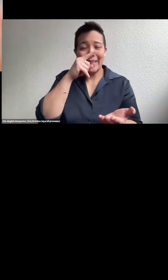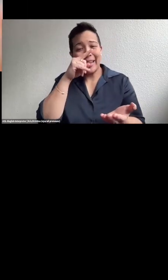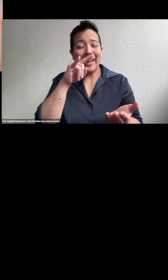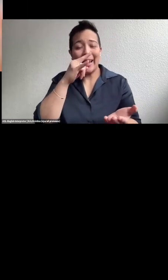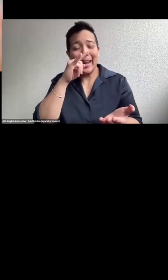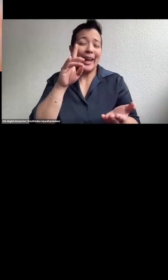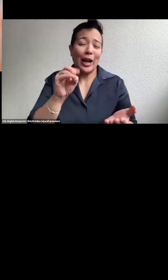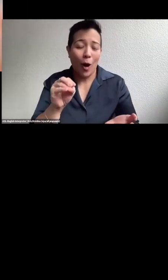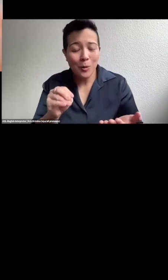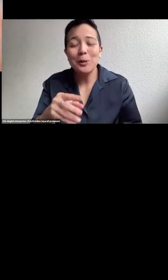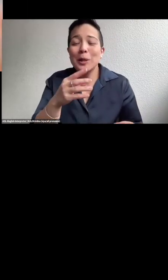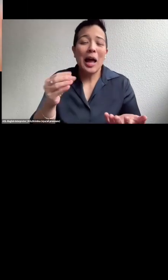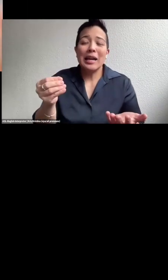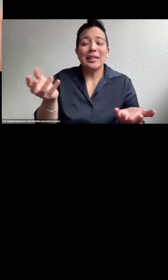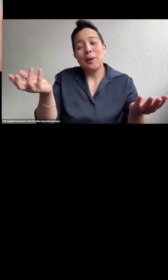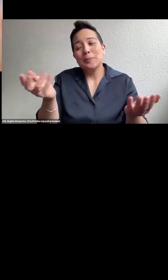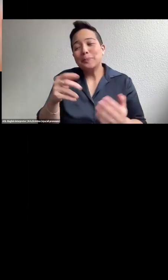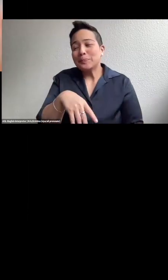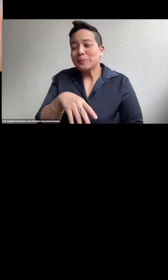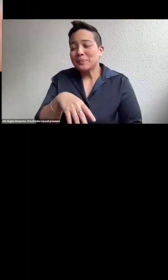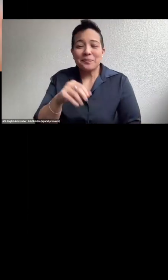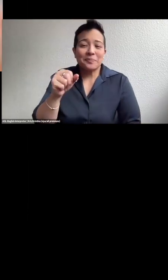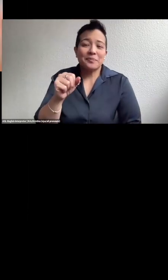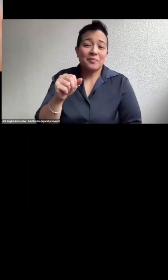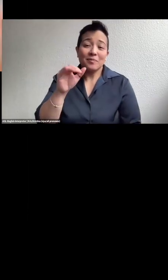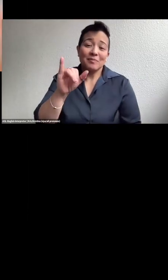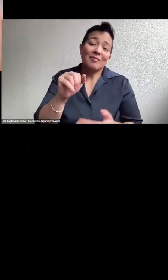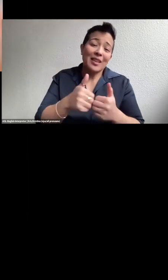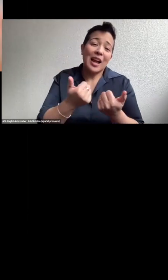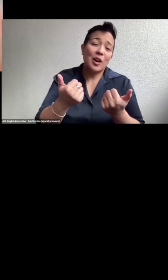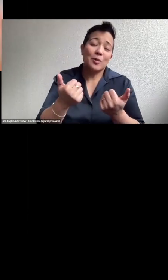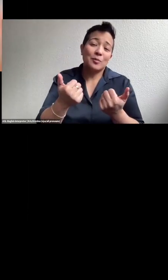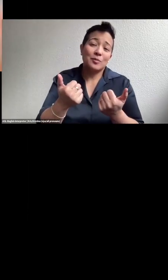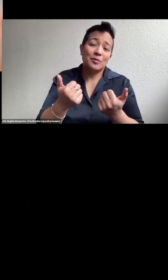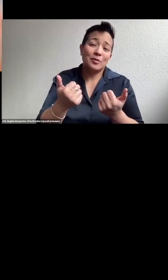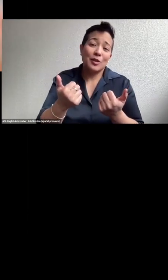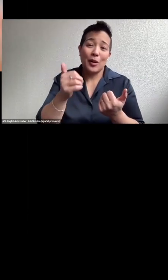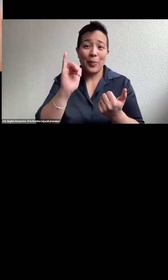And yeah, that is how, that is how that came to be.